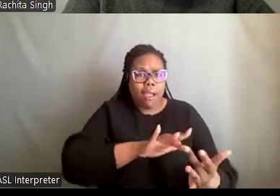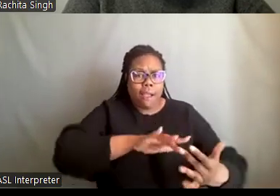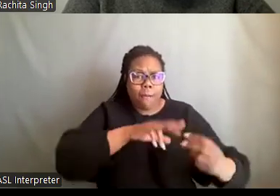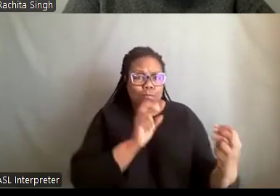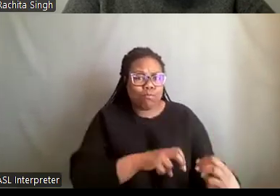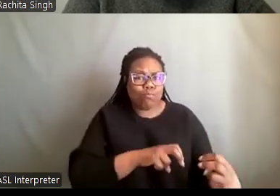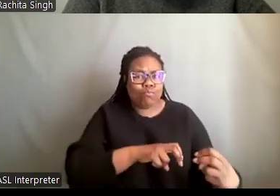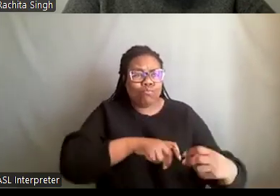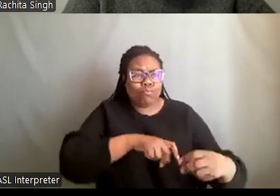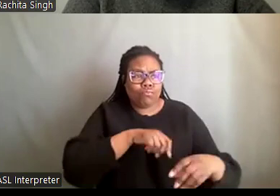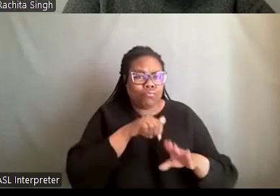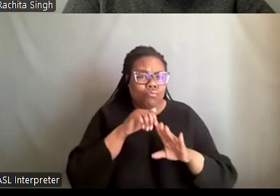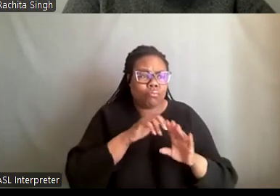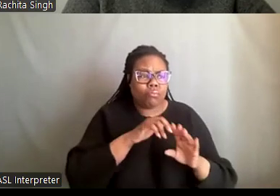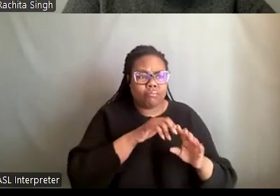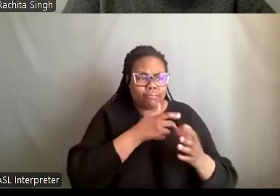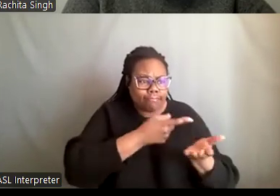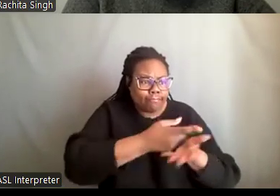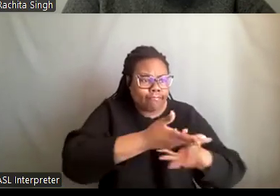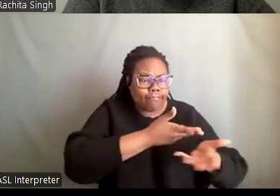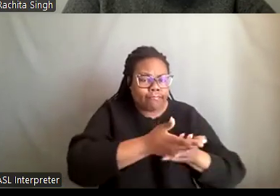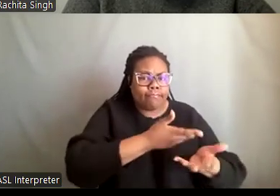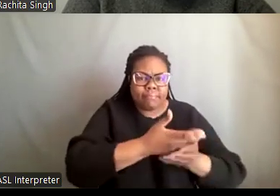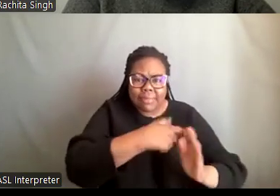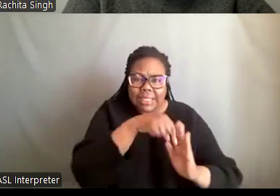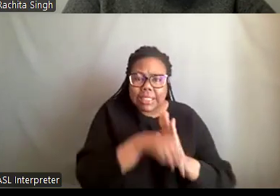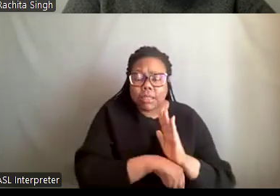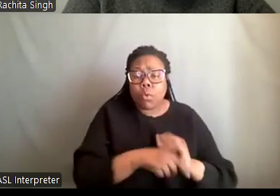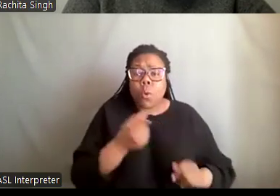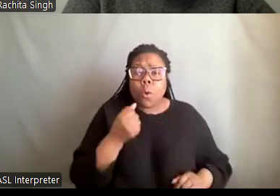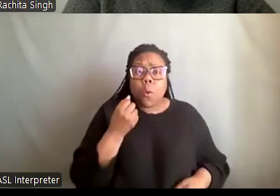intentional time with folks. If you've ever done door